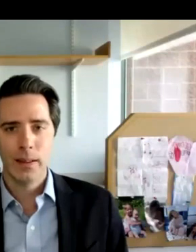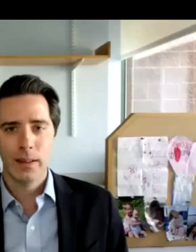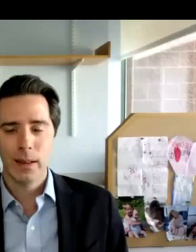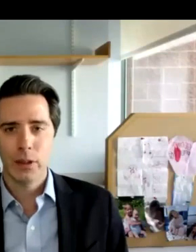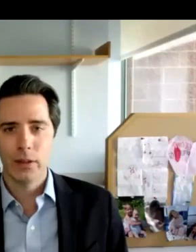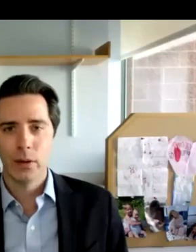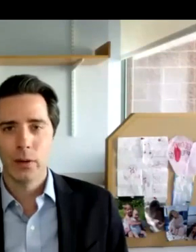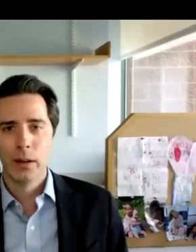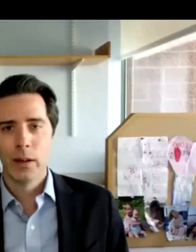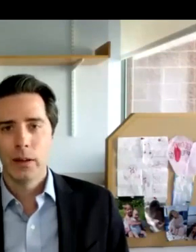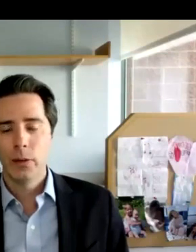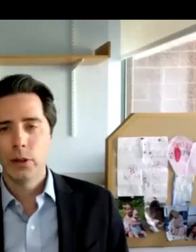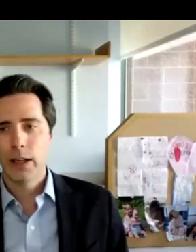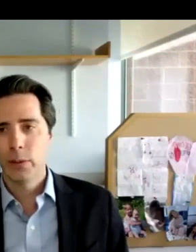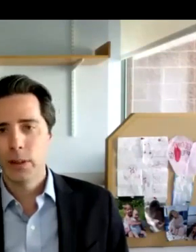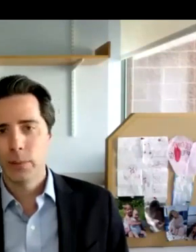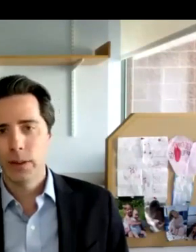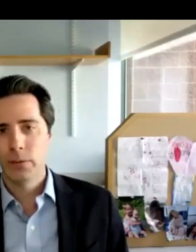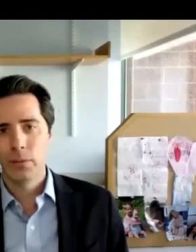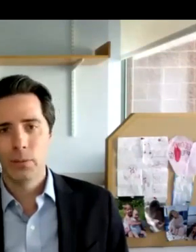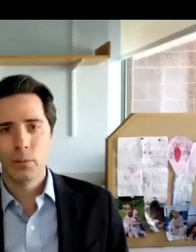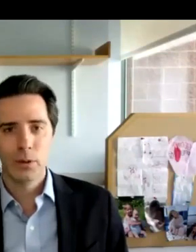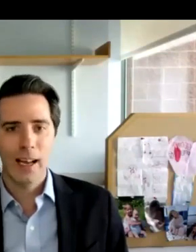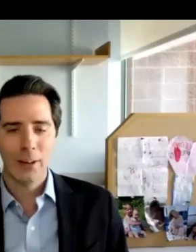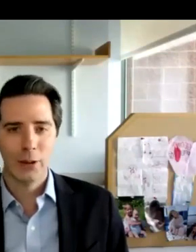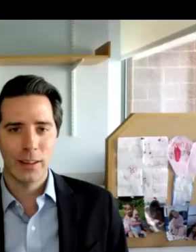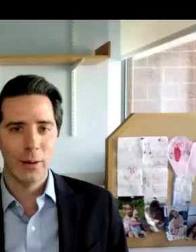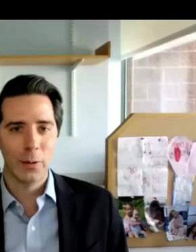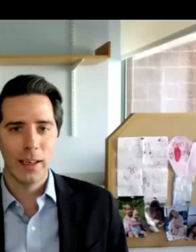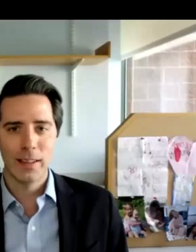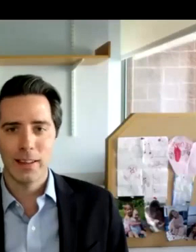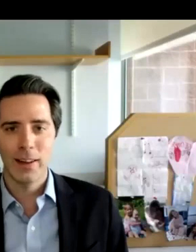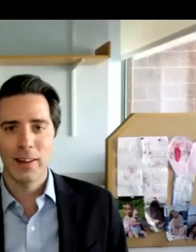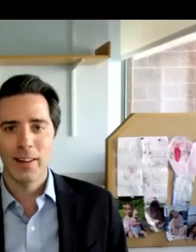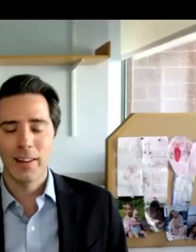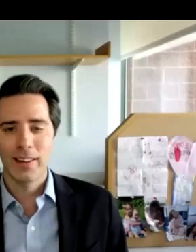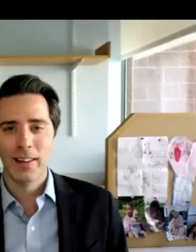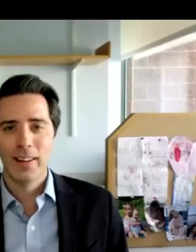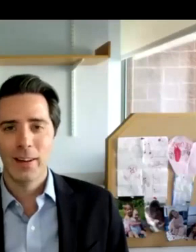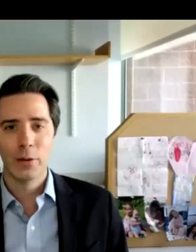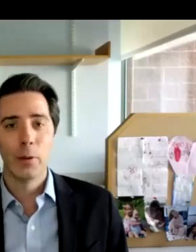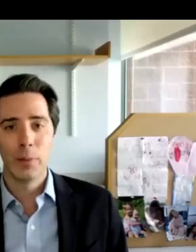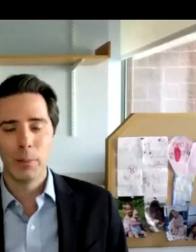misconception so Eugenics would be